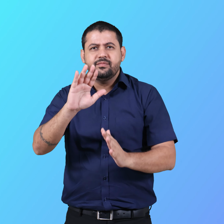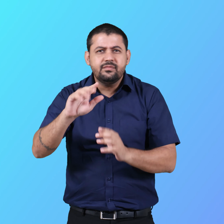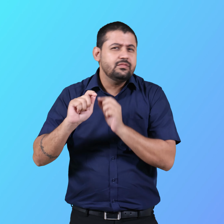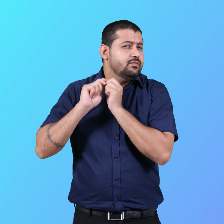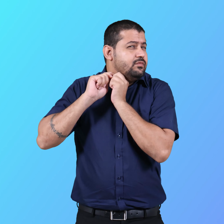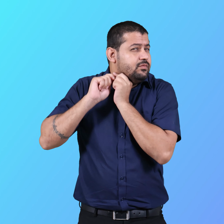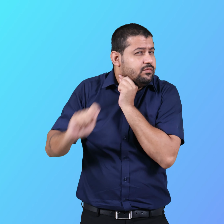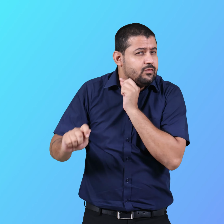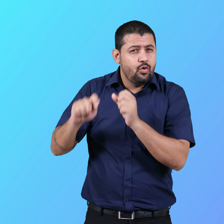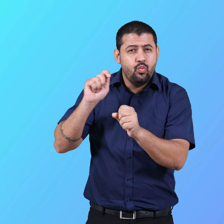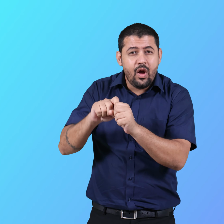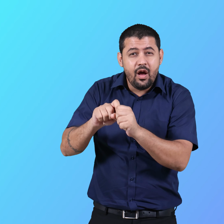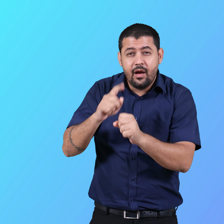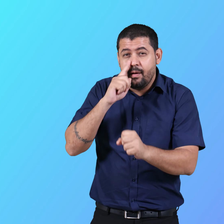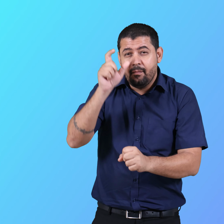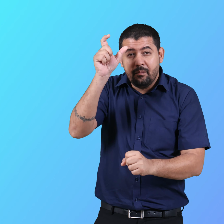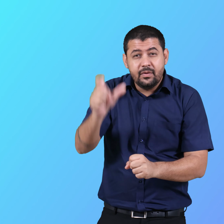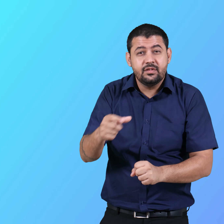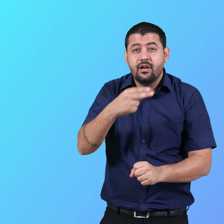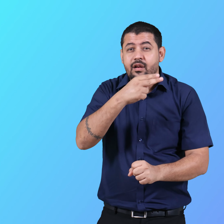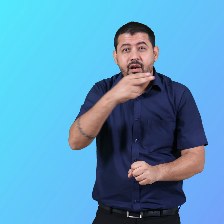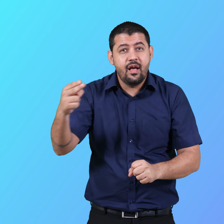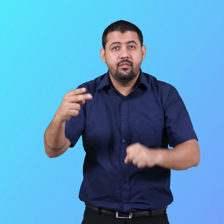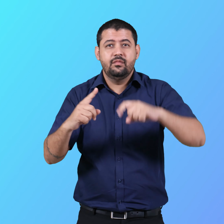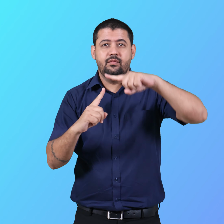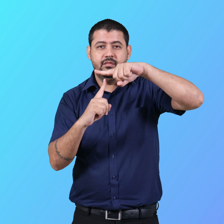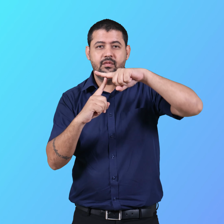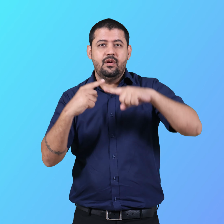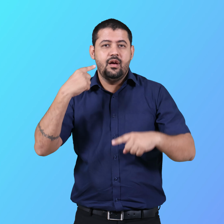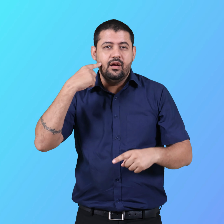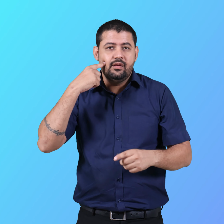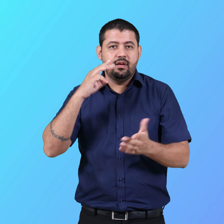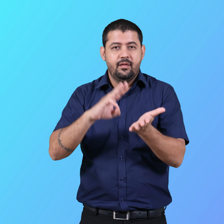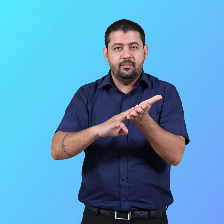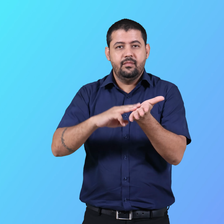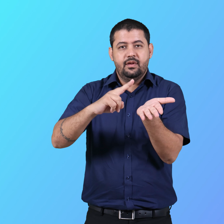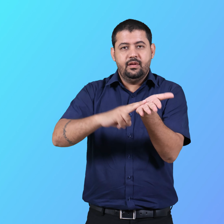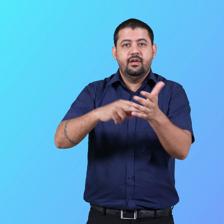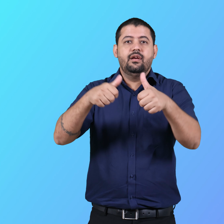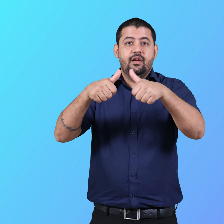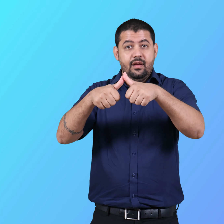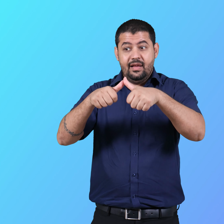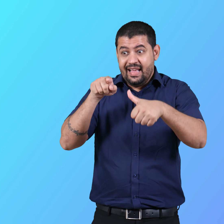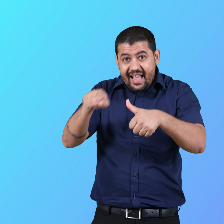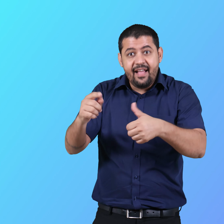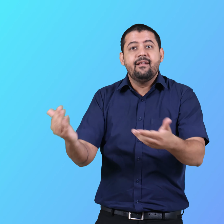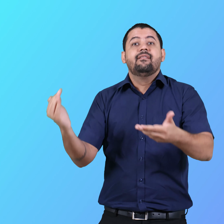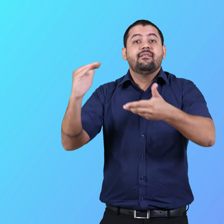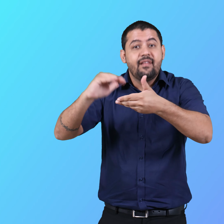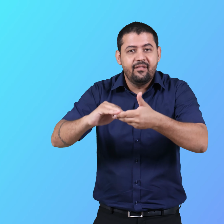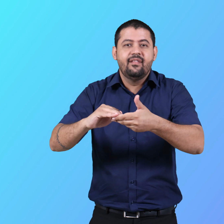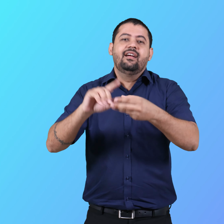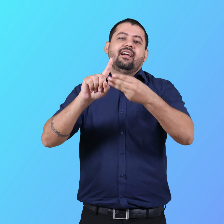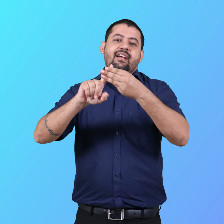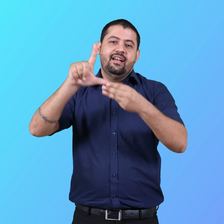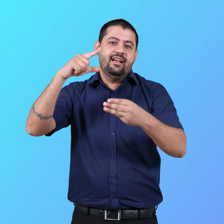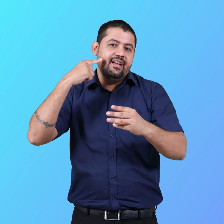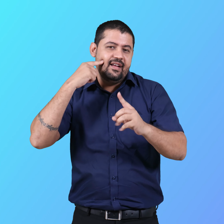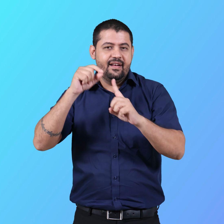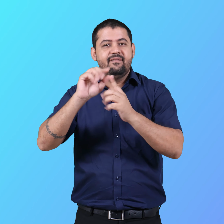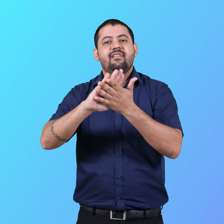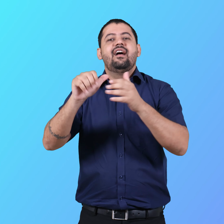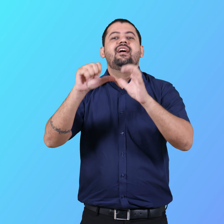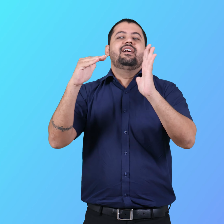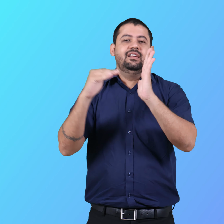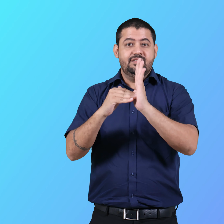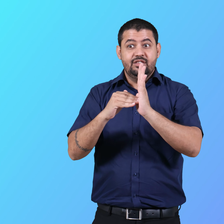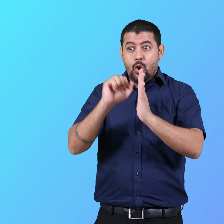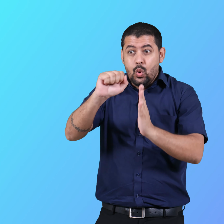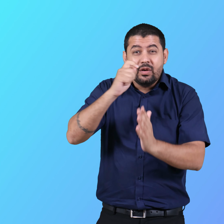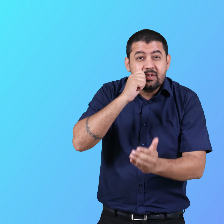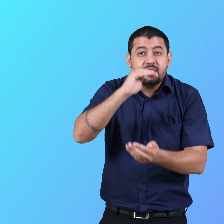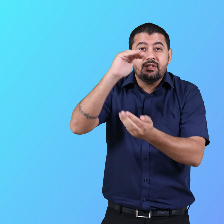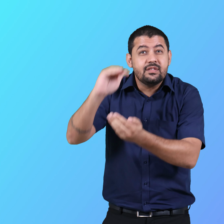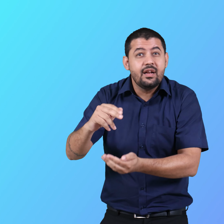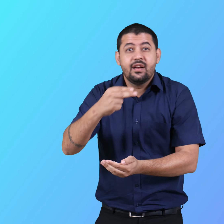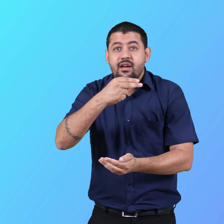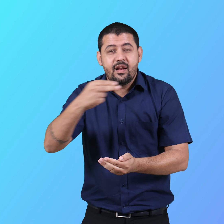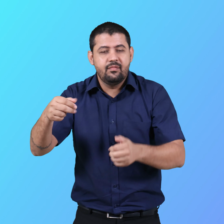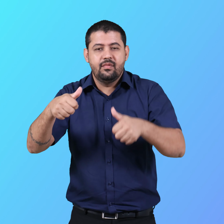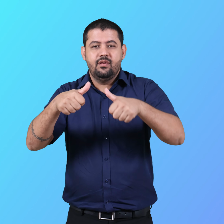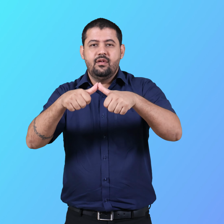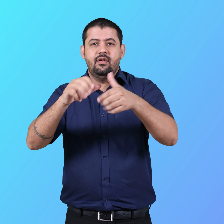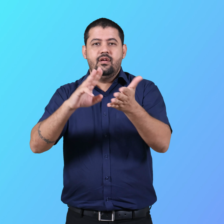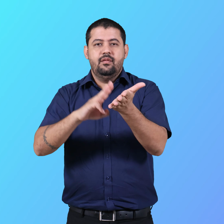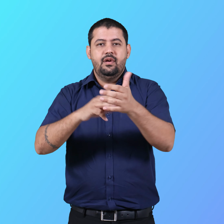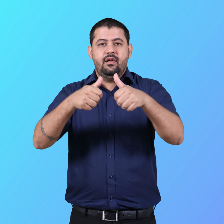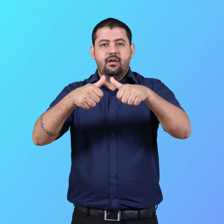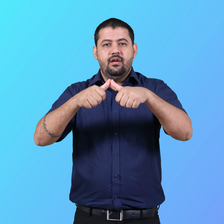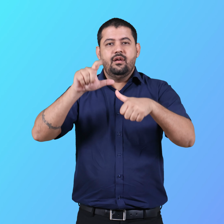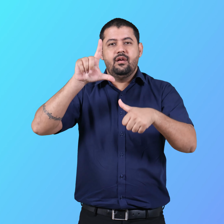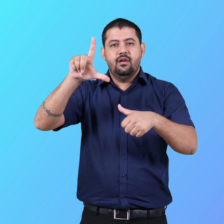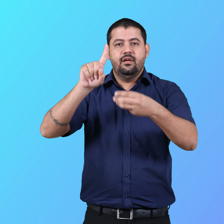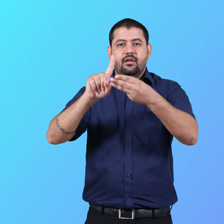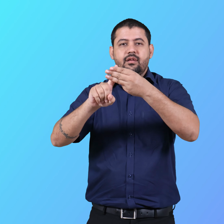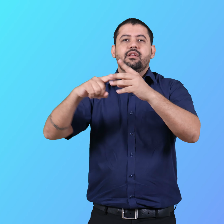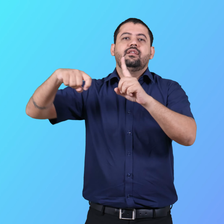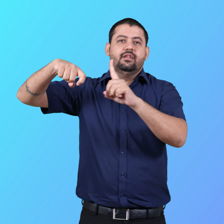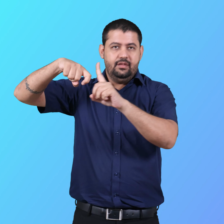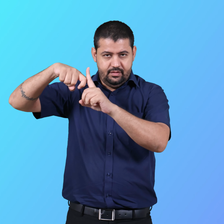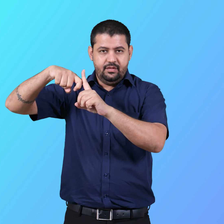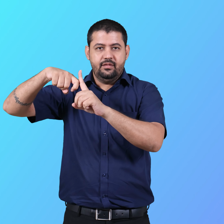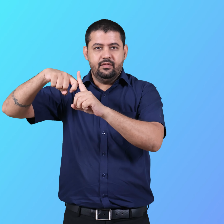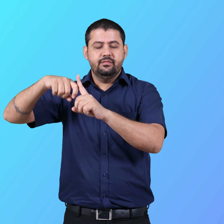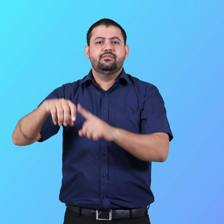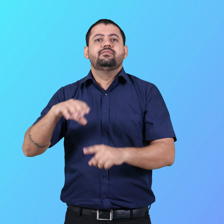Eliphaz also had a slave woman named Timna. Timna and Eliphaz had a son named Amalek.